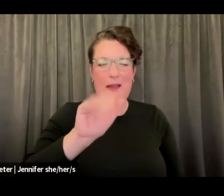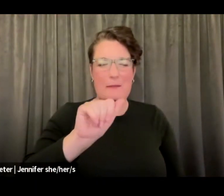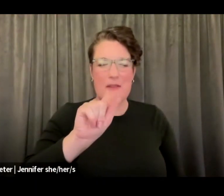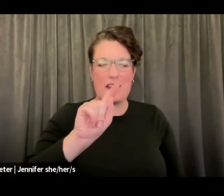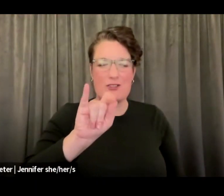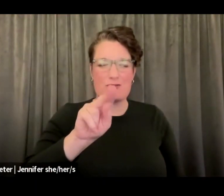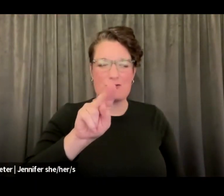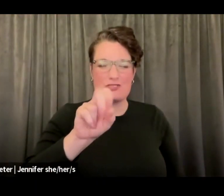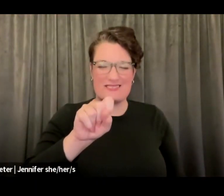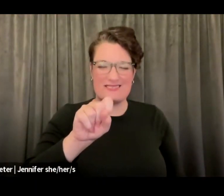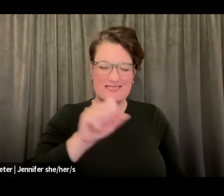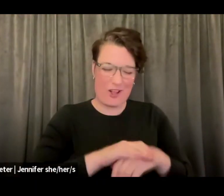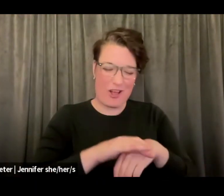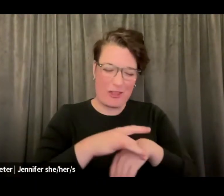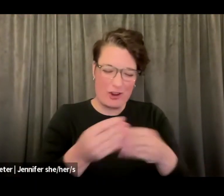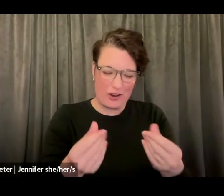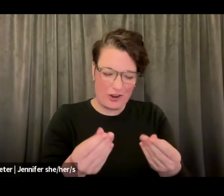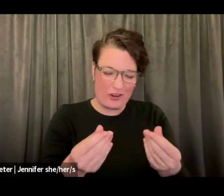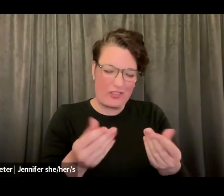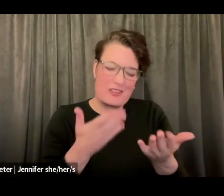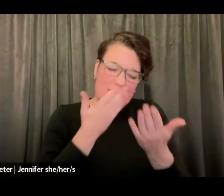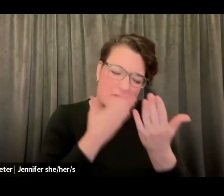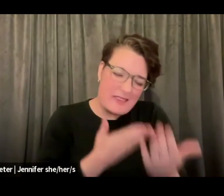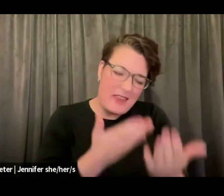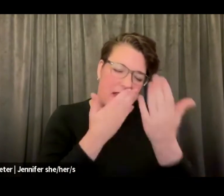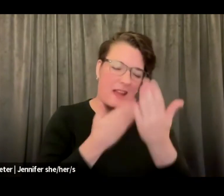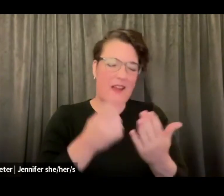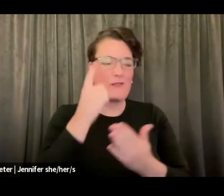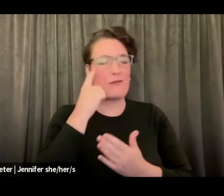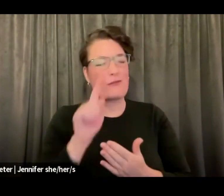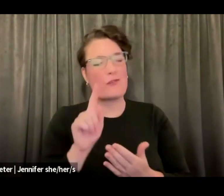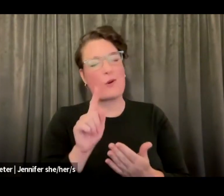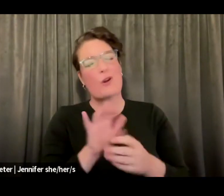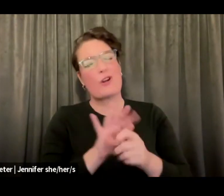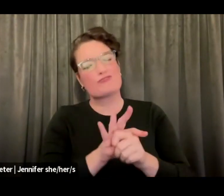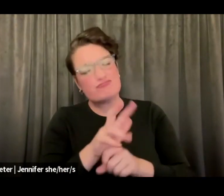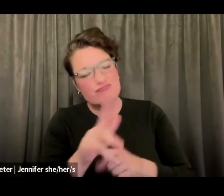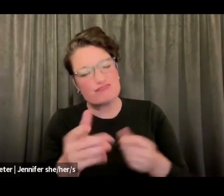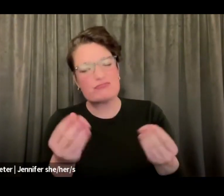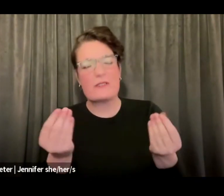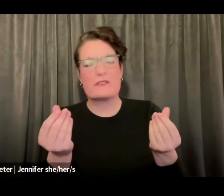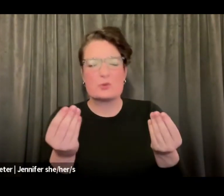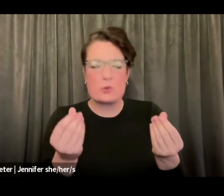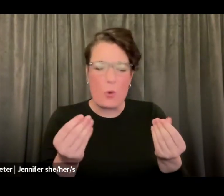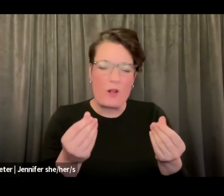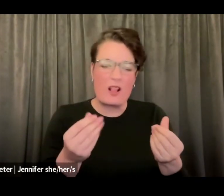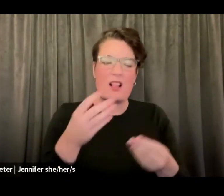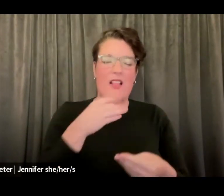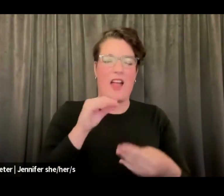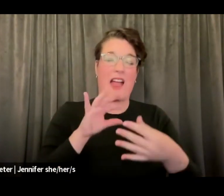For rich soil and ancestral seeds of connection.